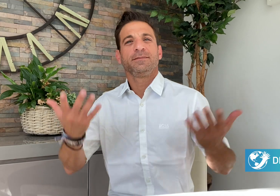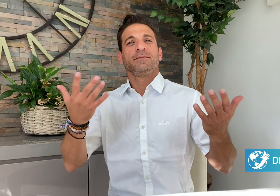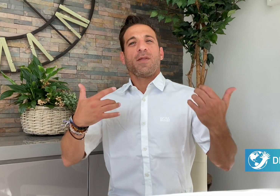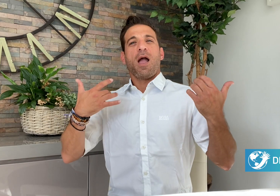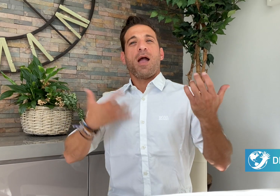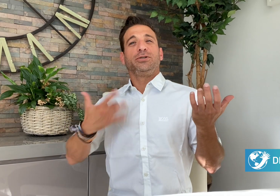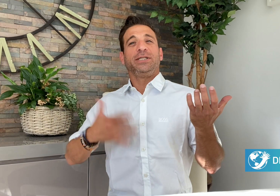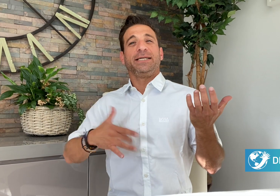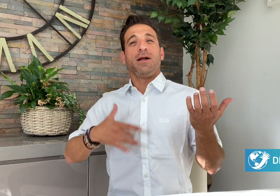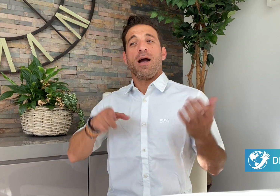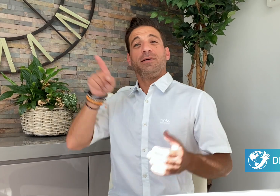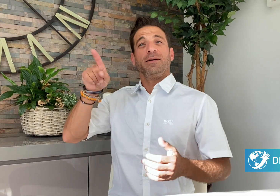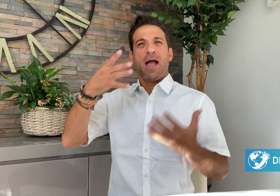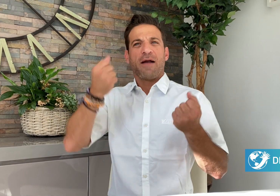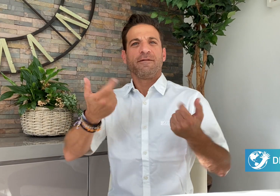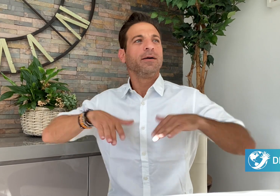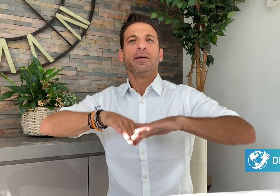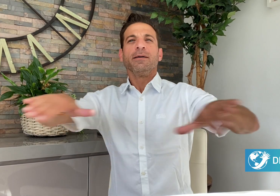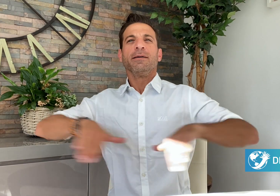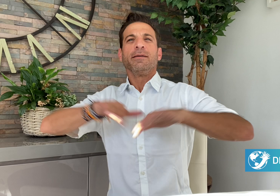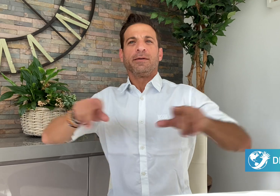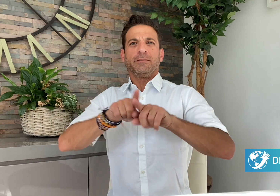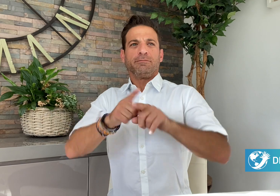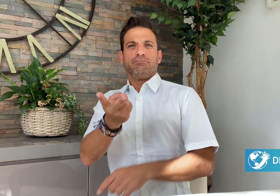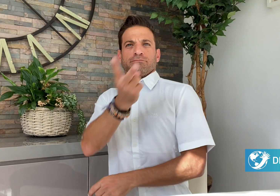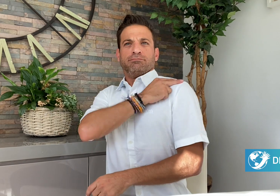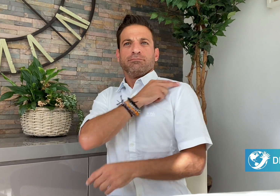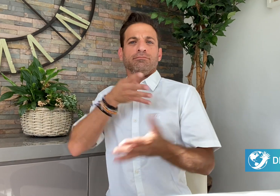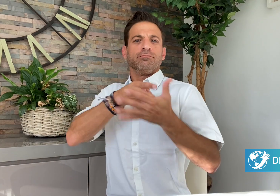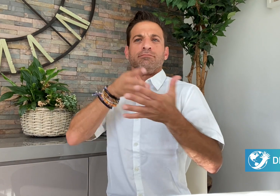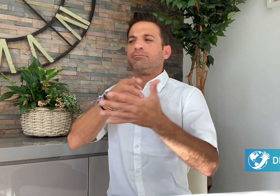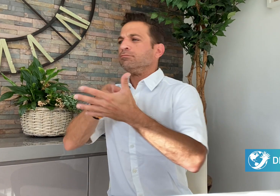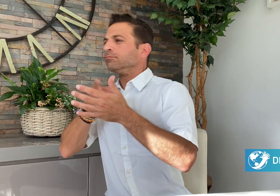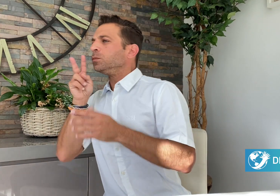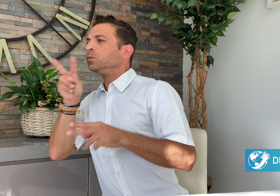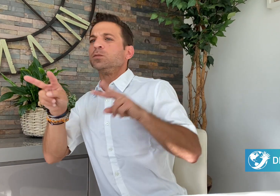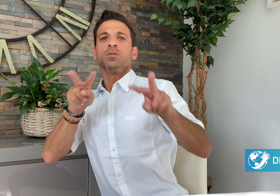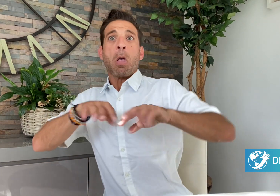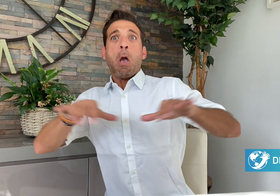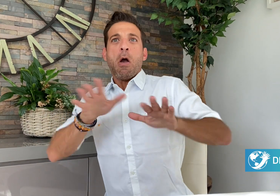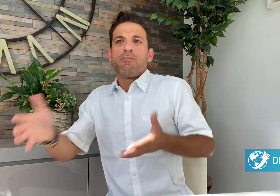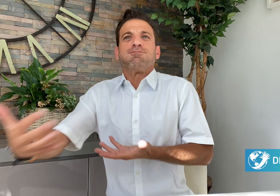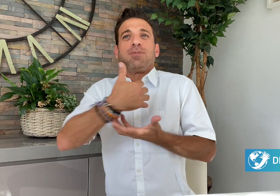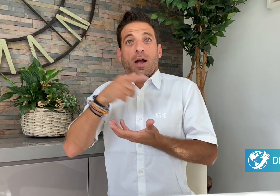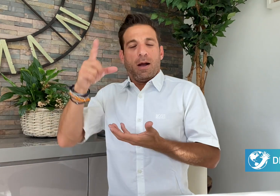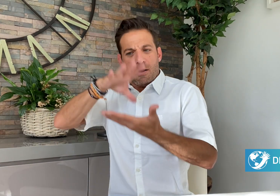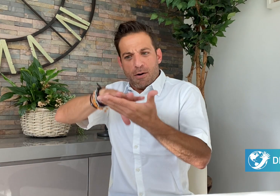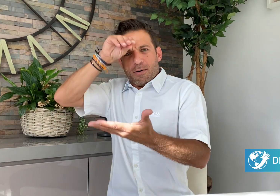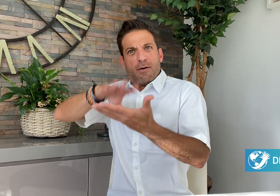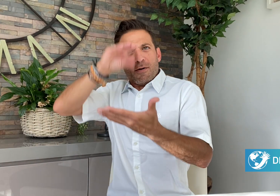Issac Villabla, the director of Nautical Sports in Posadas,